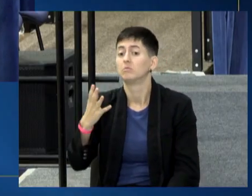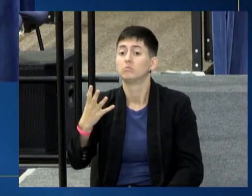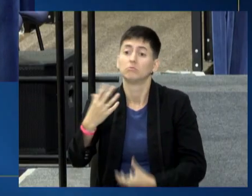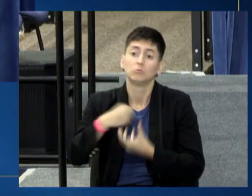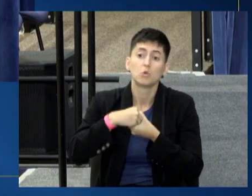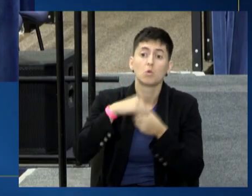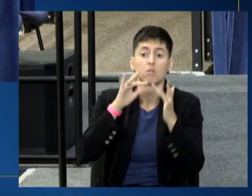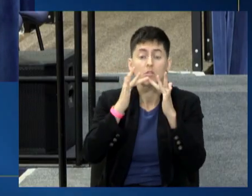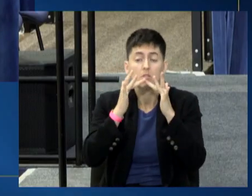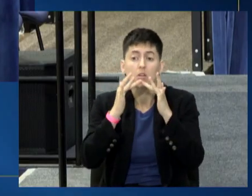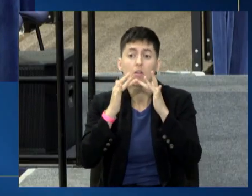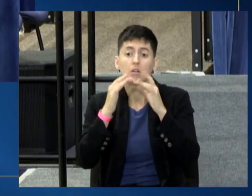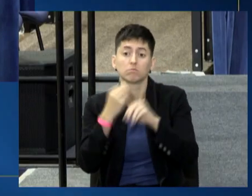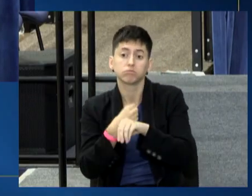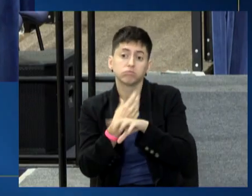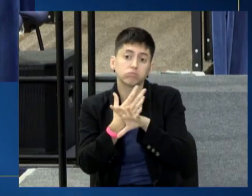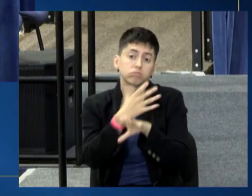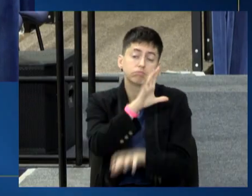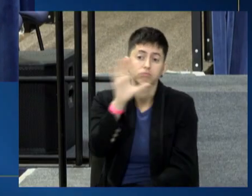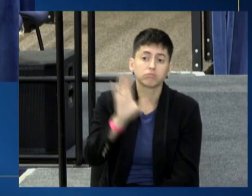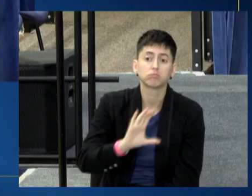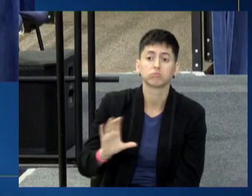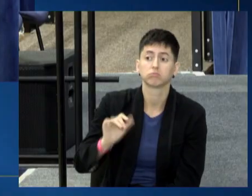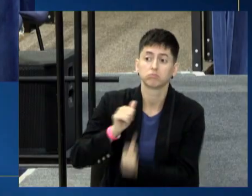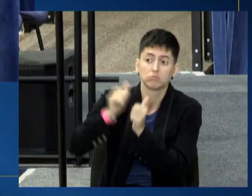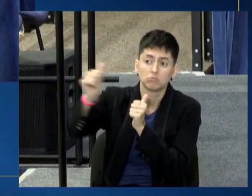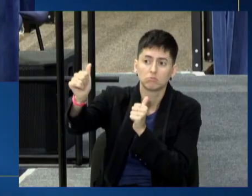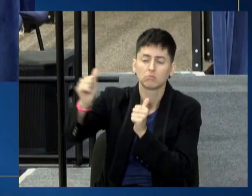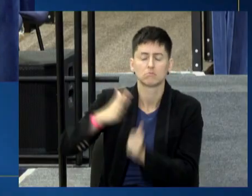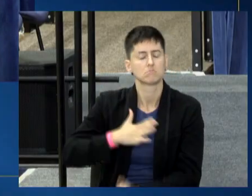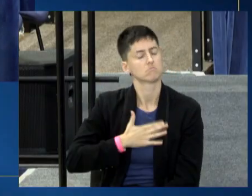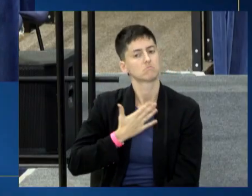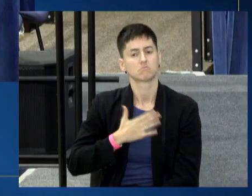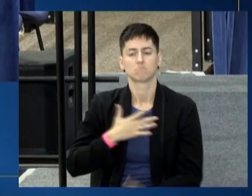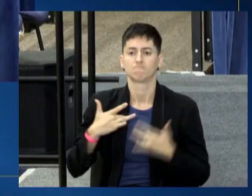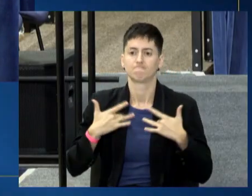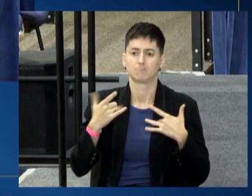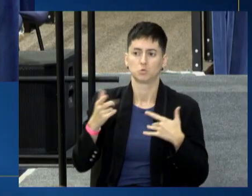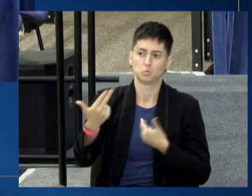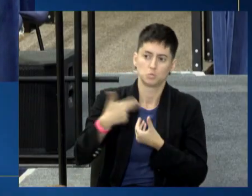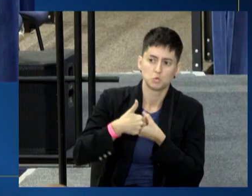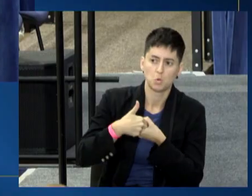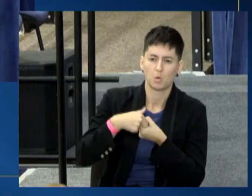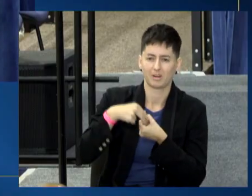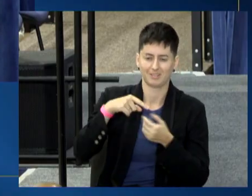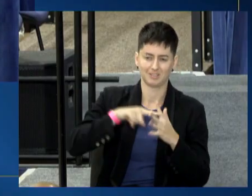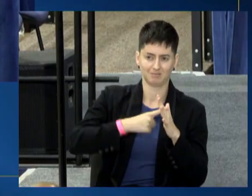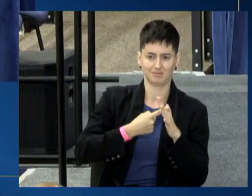we're glad that you're able to join us remotely and listen in for the -- this opening plenary portion. Unfortunately, you will not be able to participate in the breakouts.